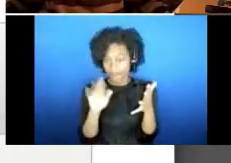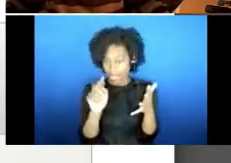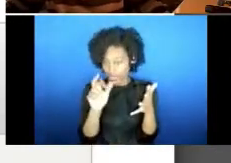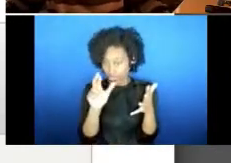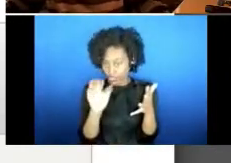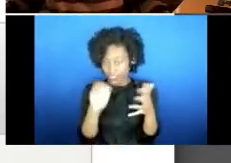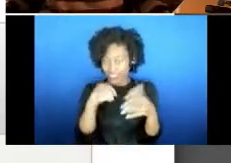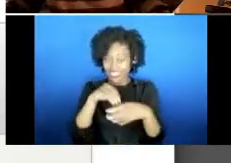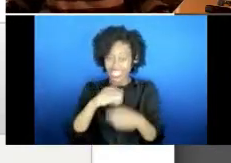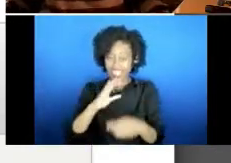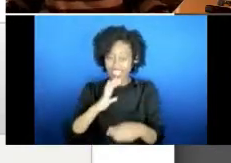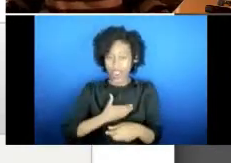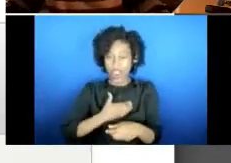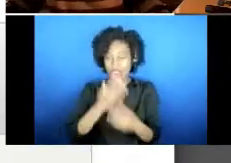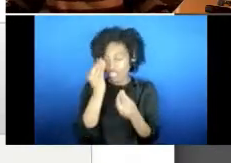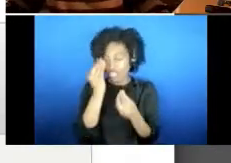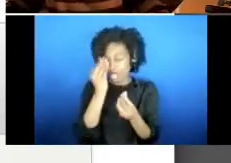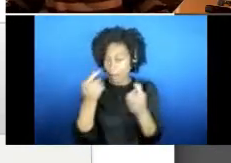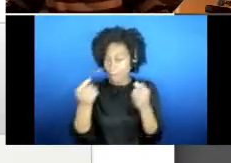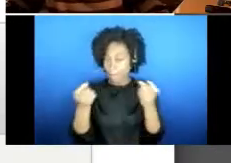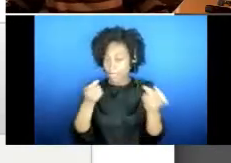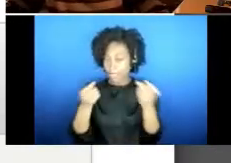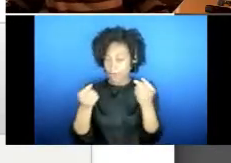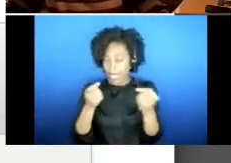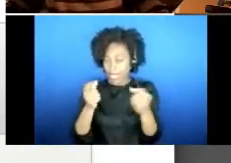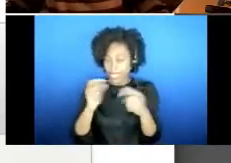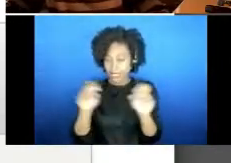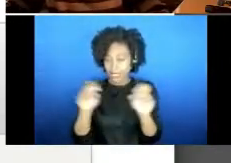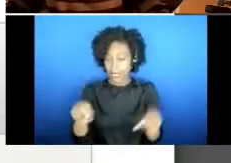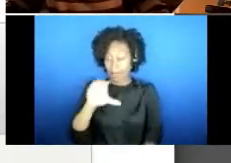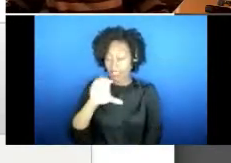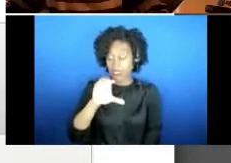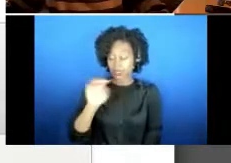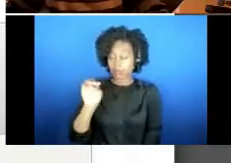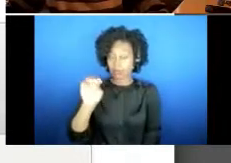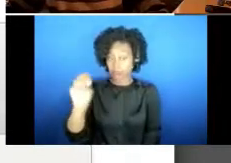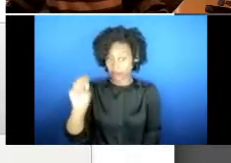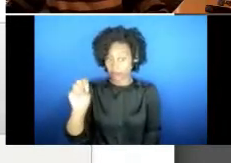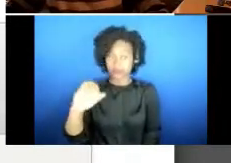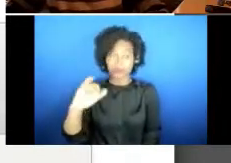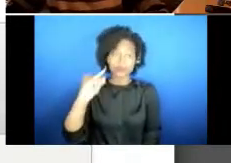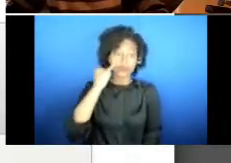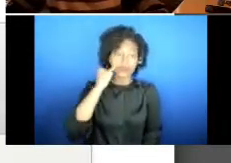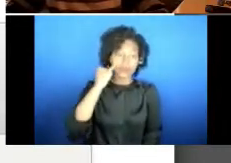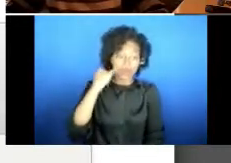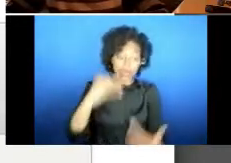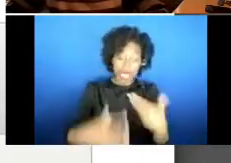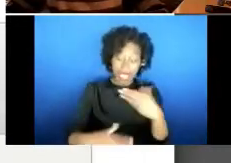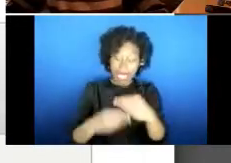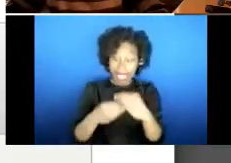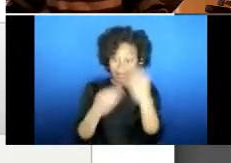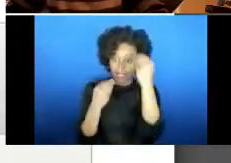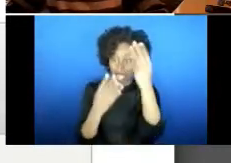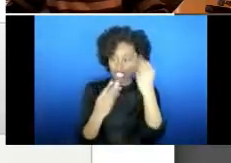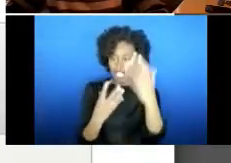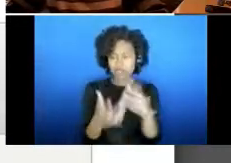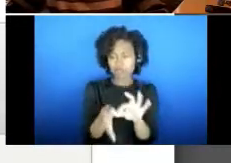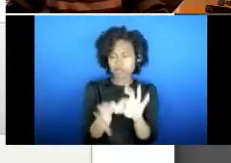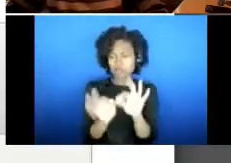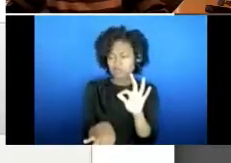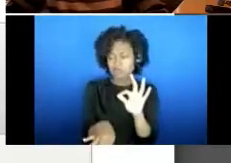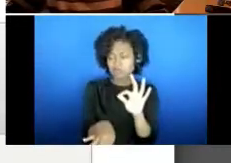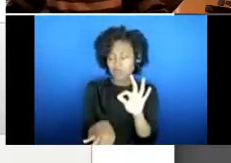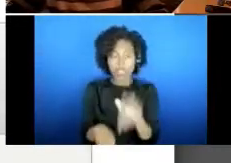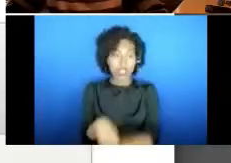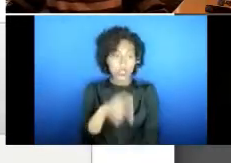14:13:55 Now updating or adding contents is very simple. You don't need any special skill